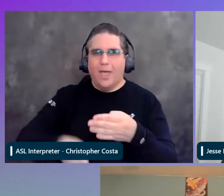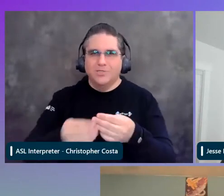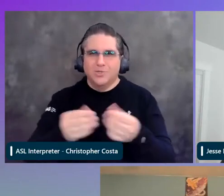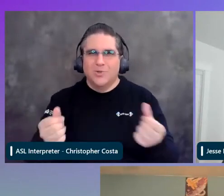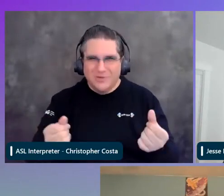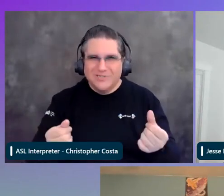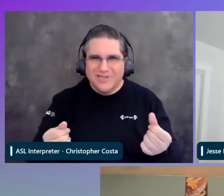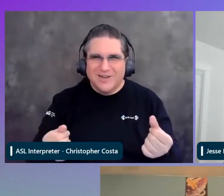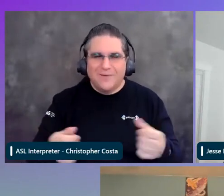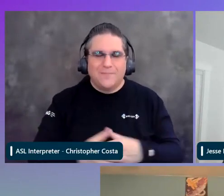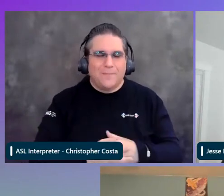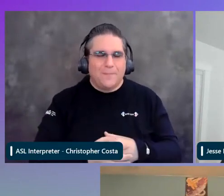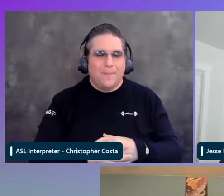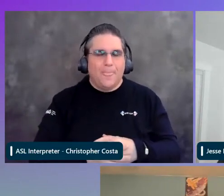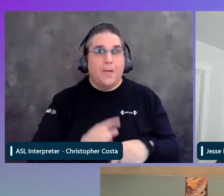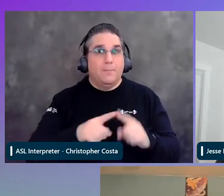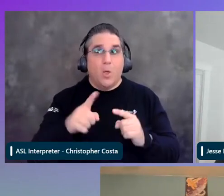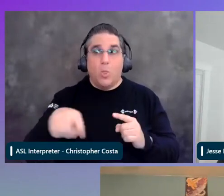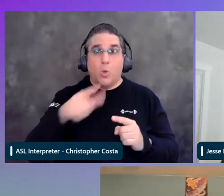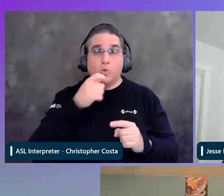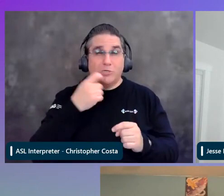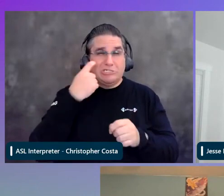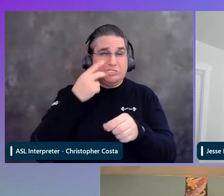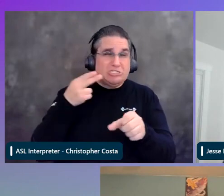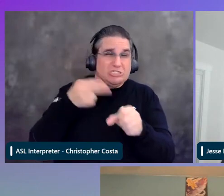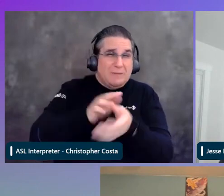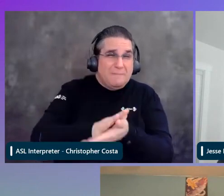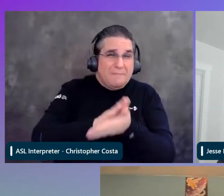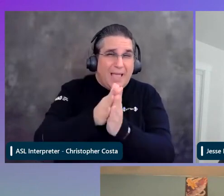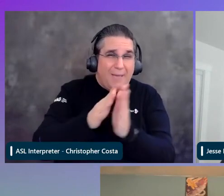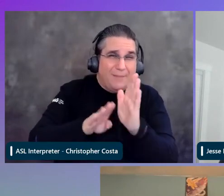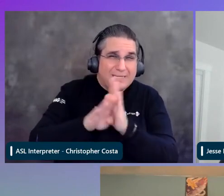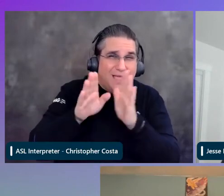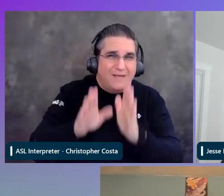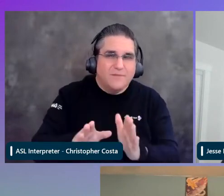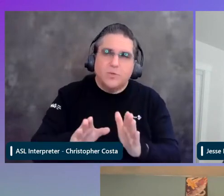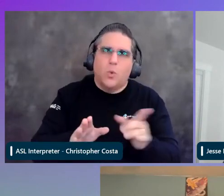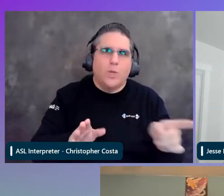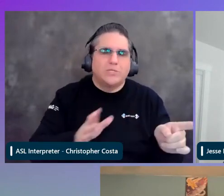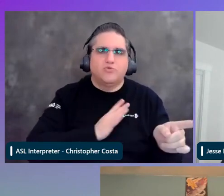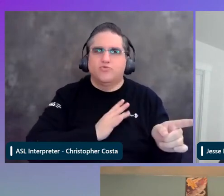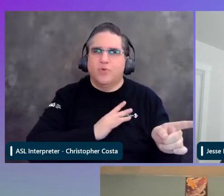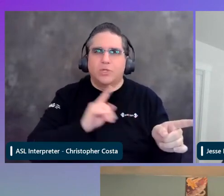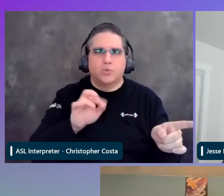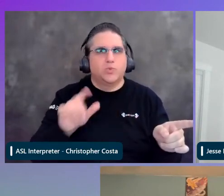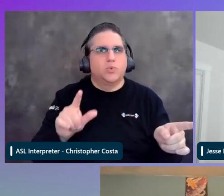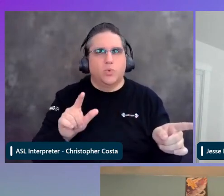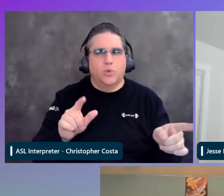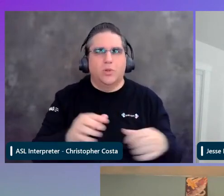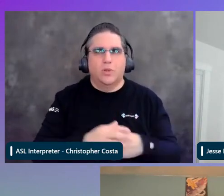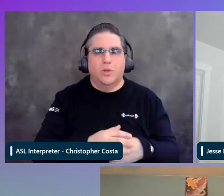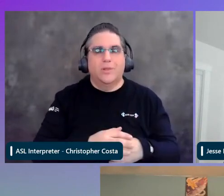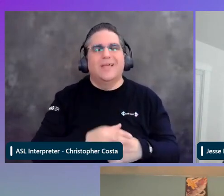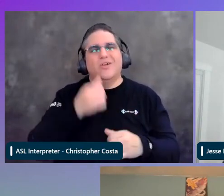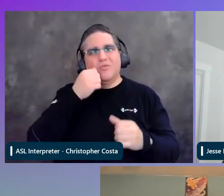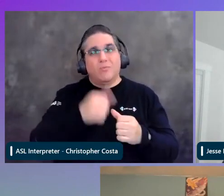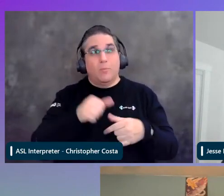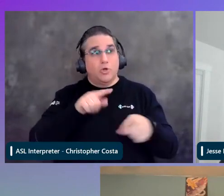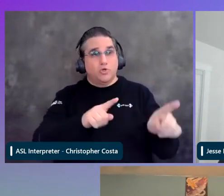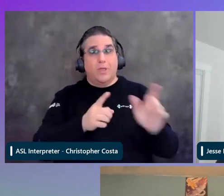started, uh, I think it's such a good tool for that. It's so good. Again, we mentioned in the